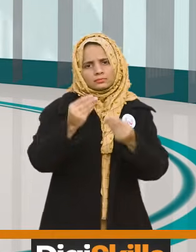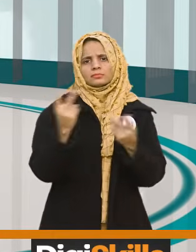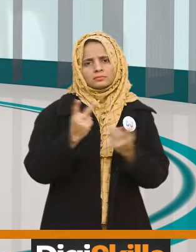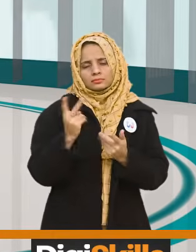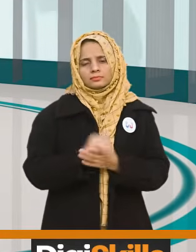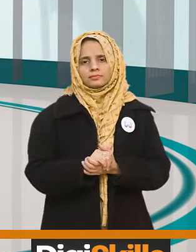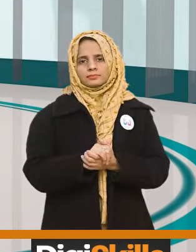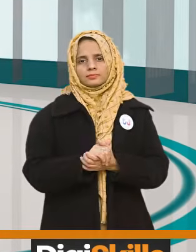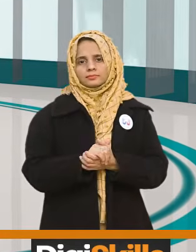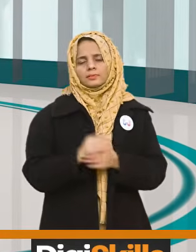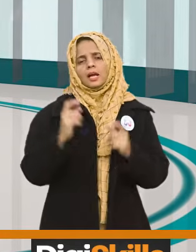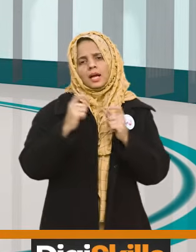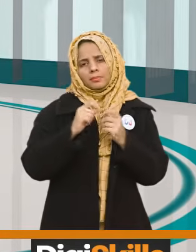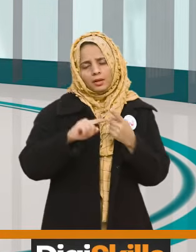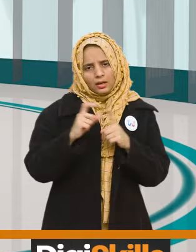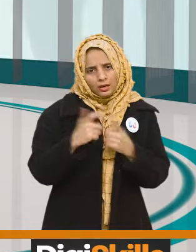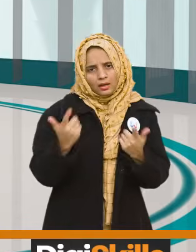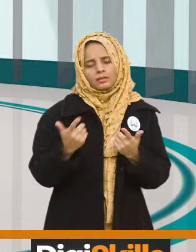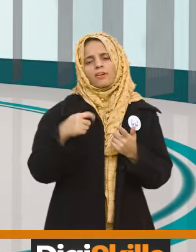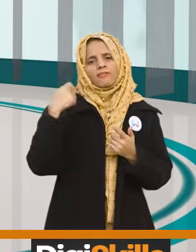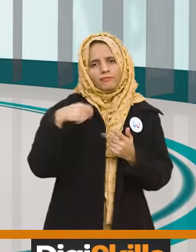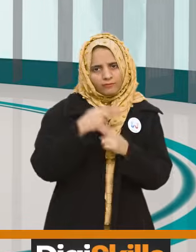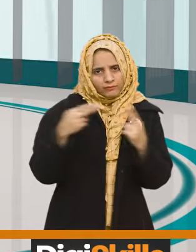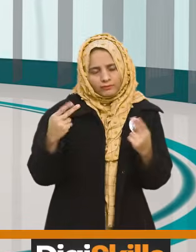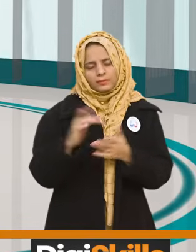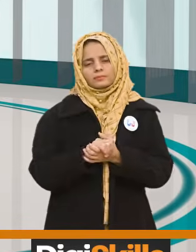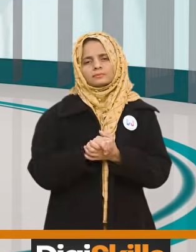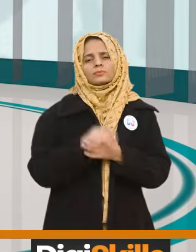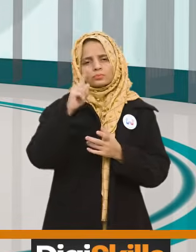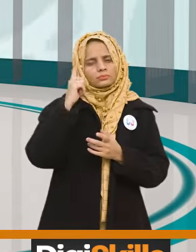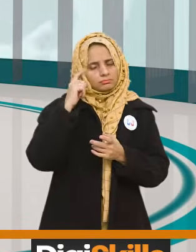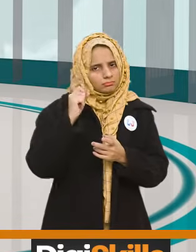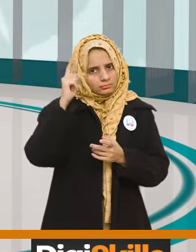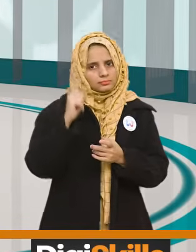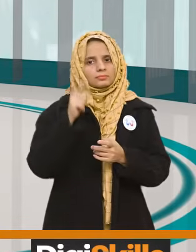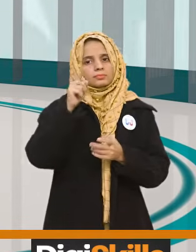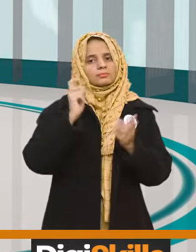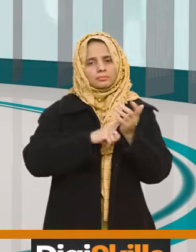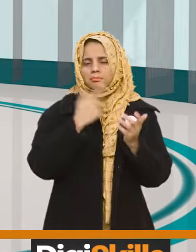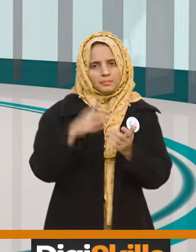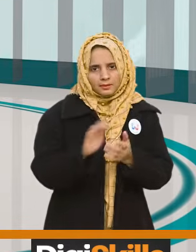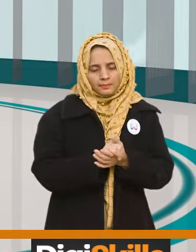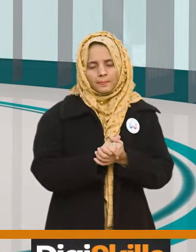Till now, you would have got the idea from the Bidding sample and videos that when you